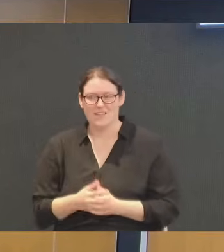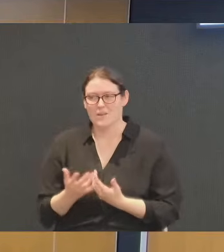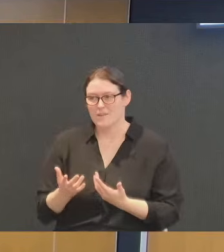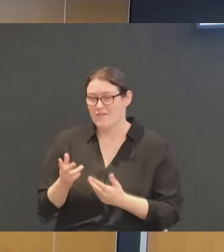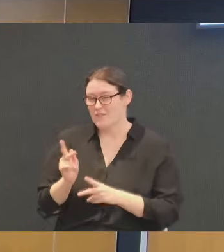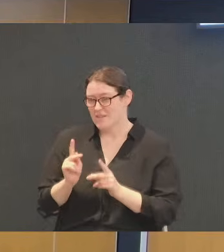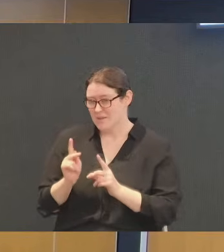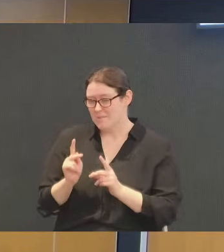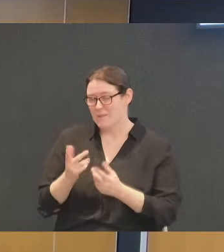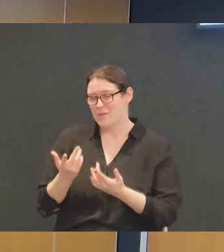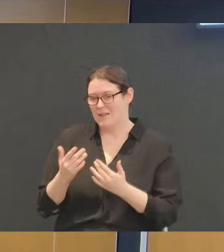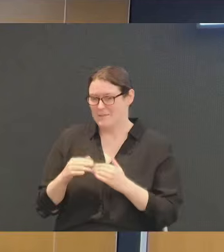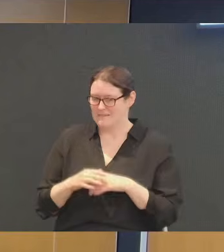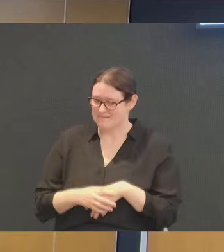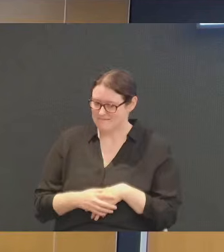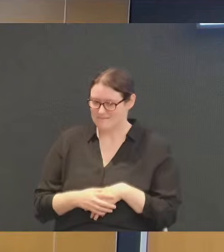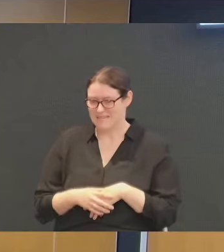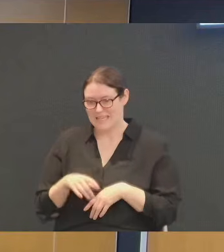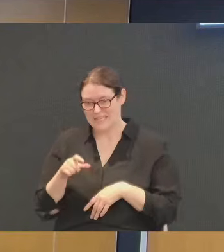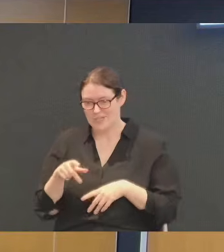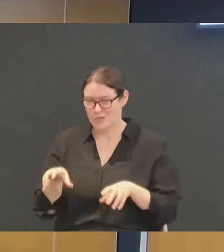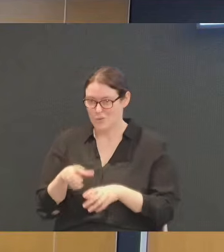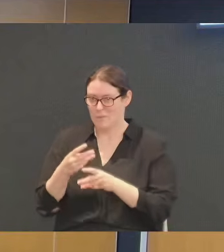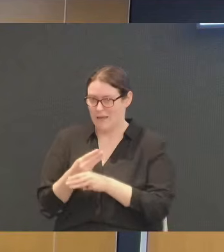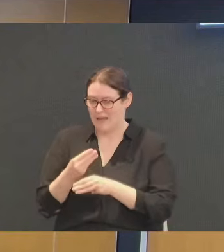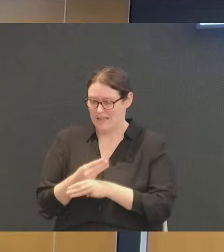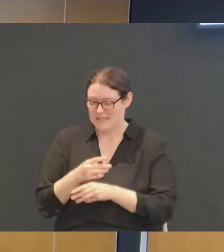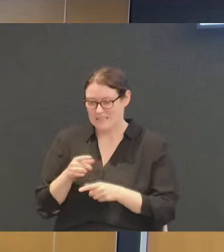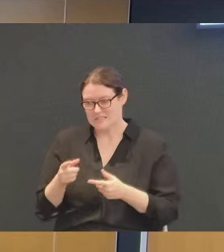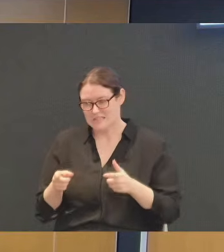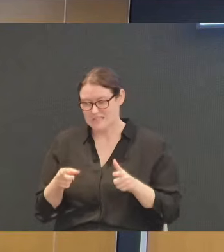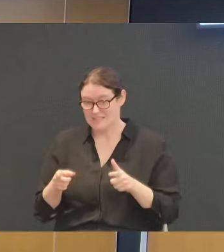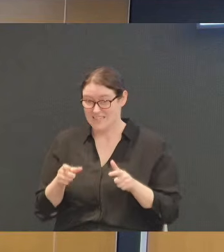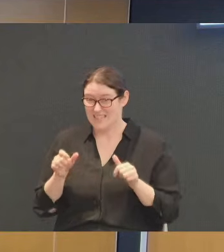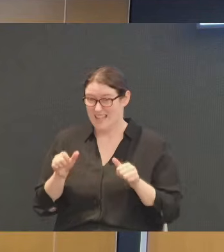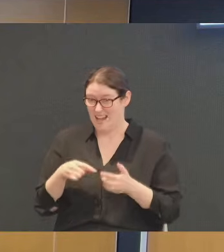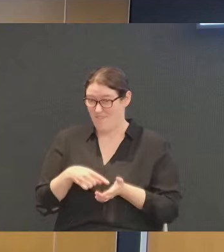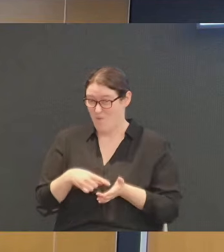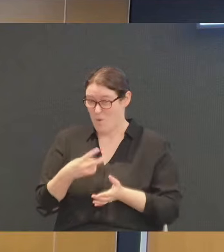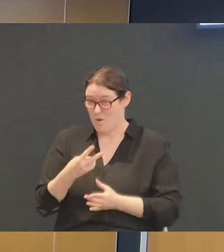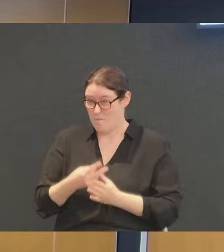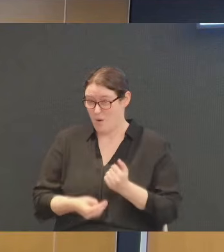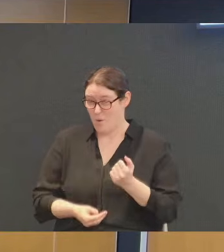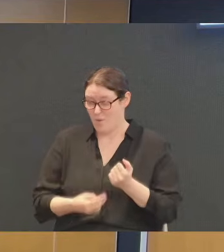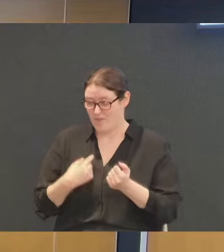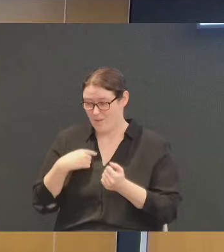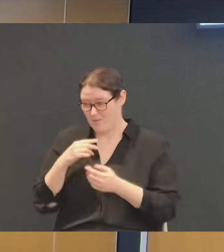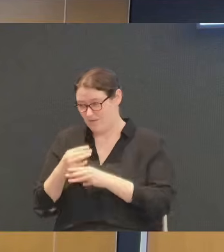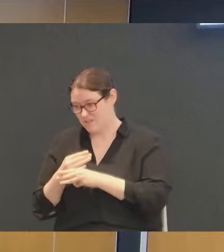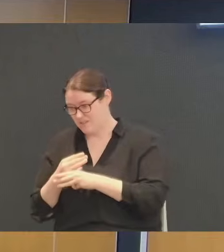the bottom line whether it's you know one levy or the other it would be a total. So that might could